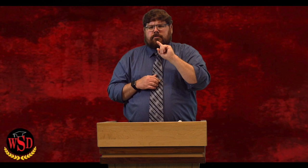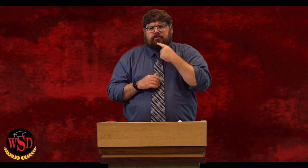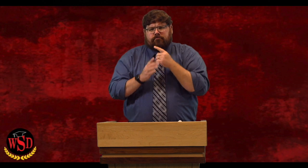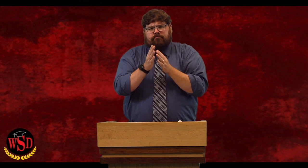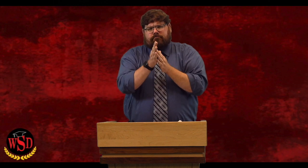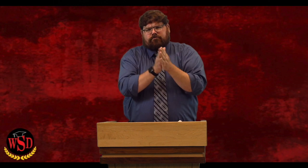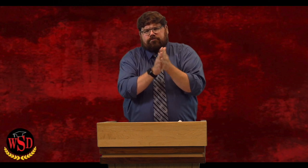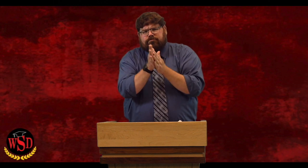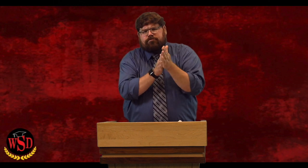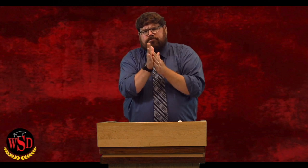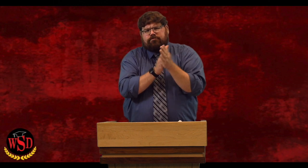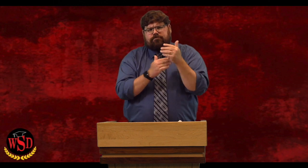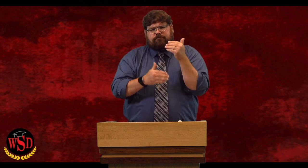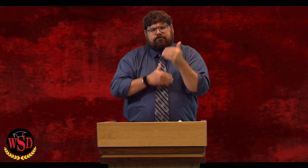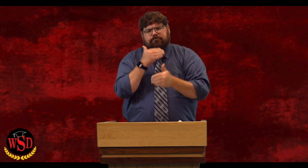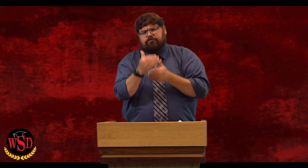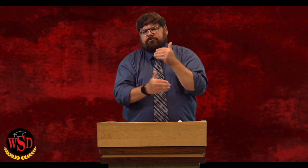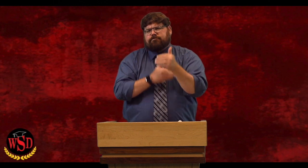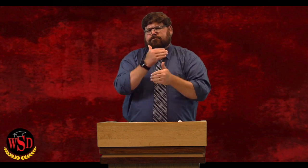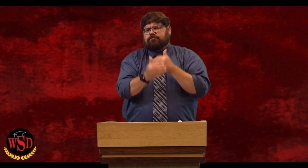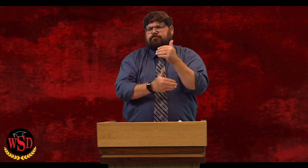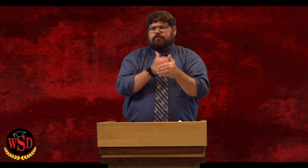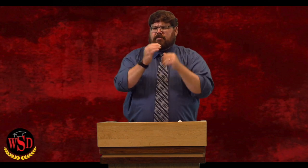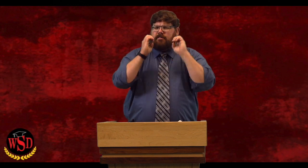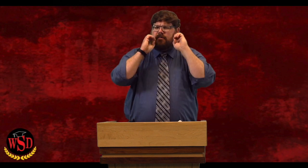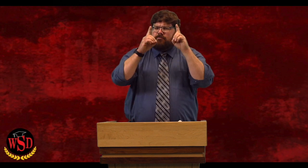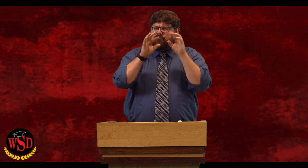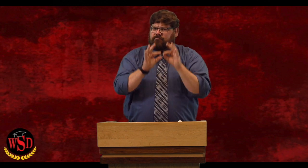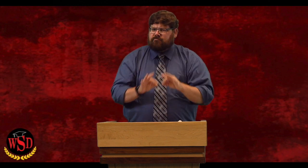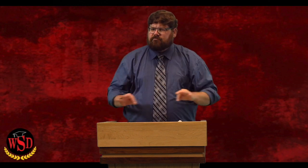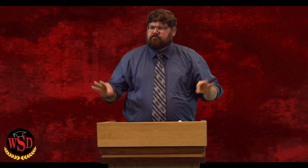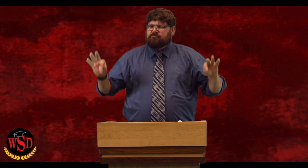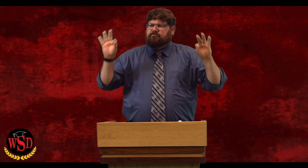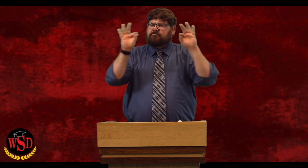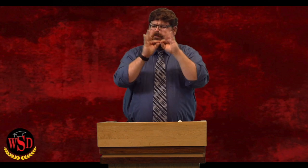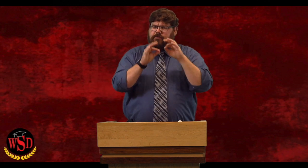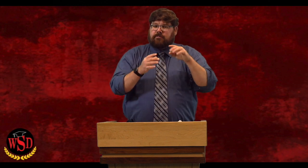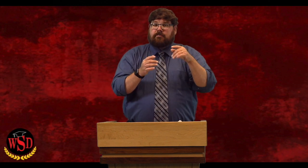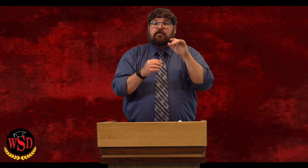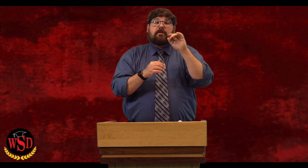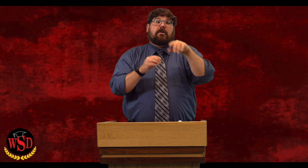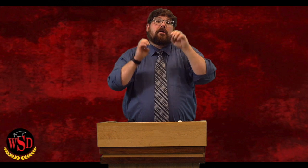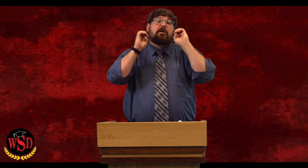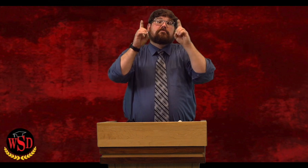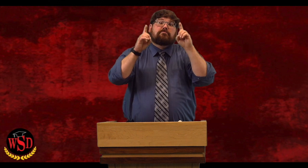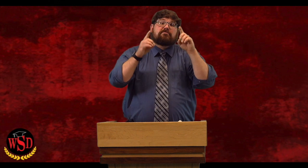Honor Roll shows your serious motivation and perseverance for education. Education takes discipline.